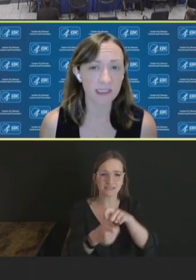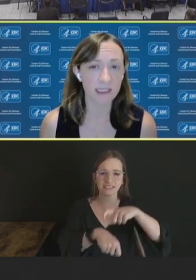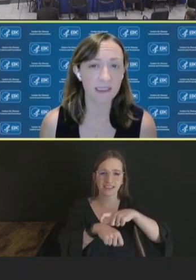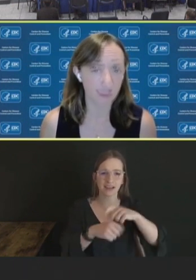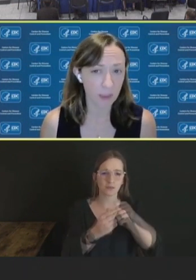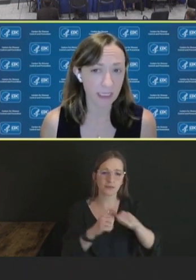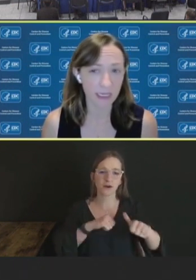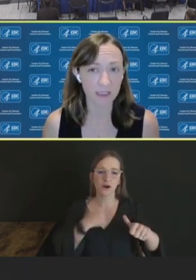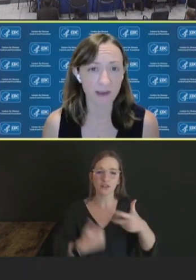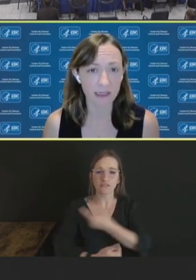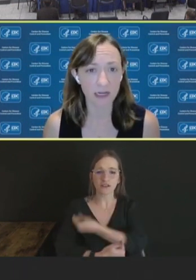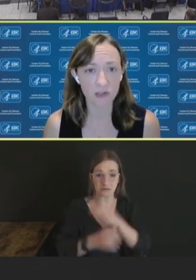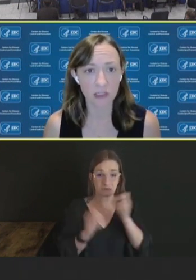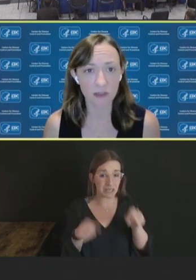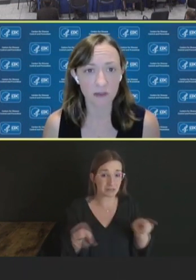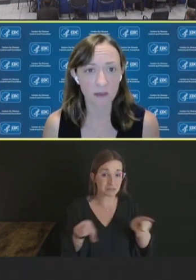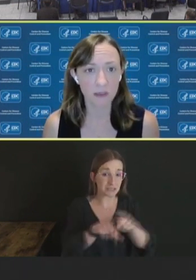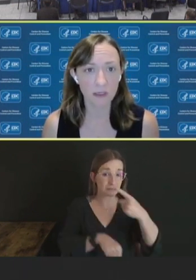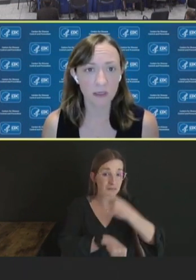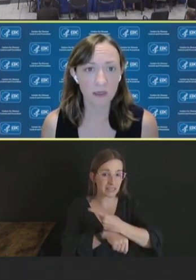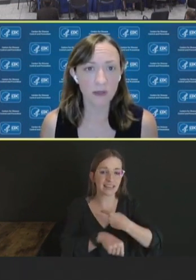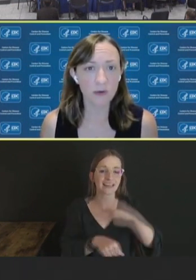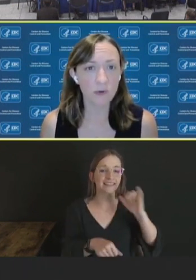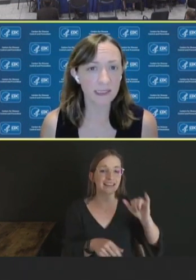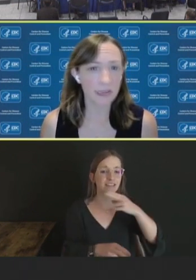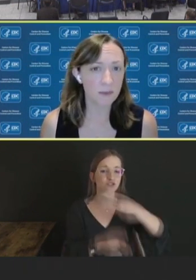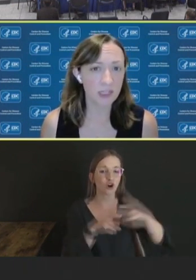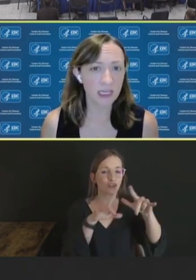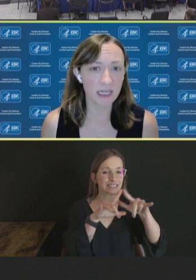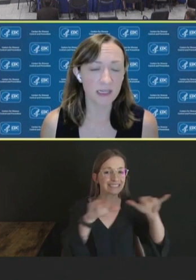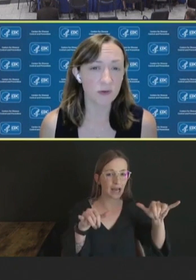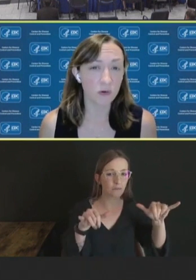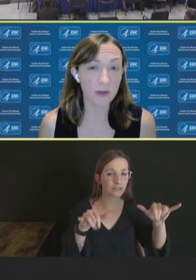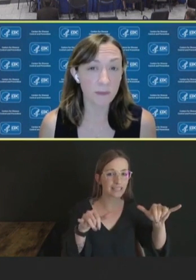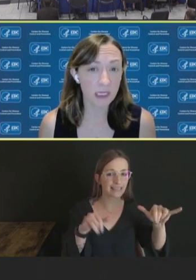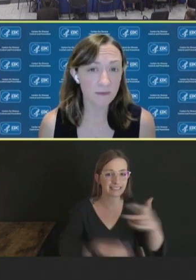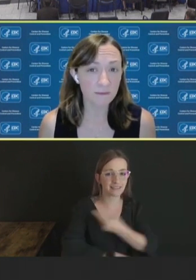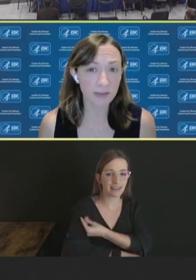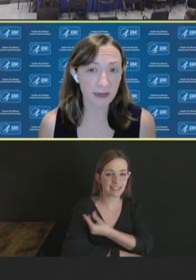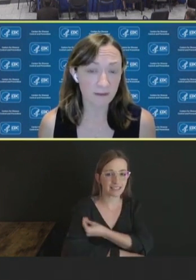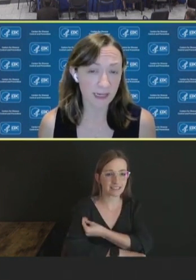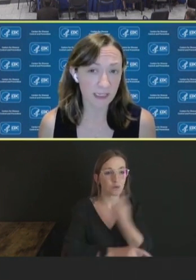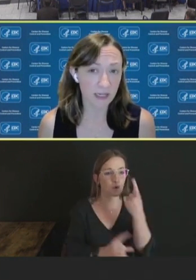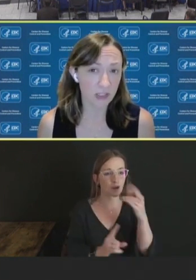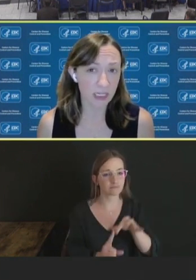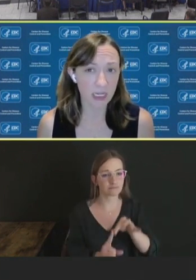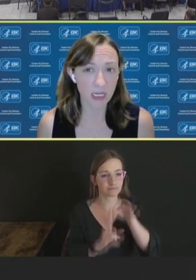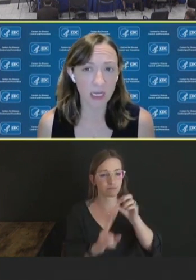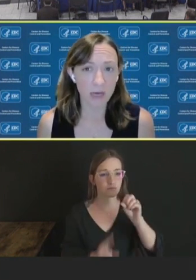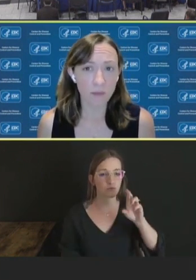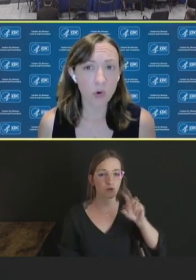And I'll refer to this as "simultaneous vaccination." The one exception is orthopox vaccination.